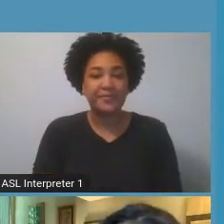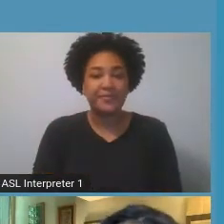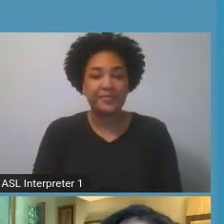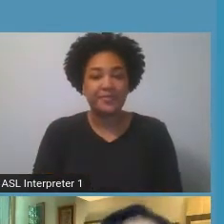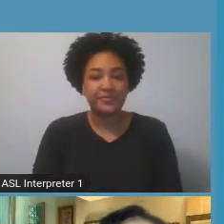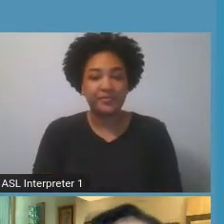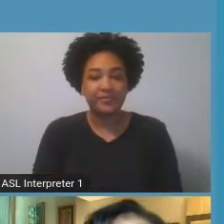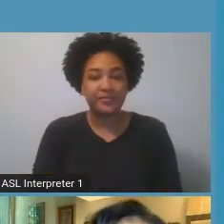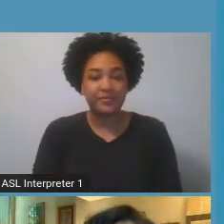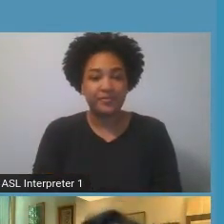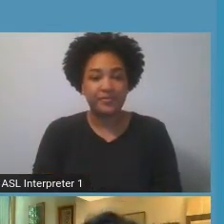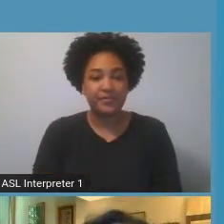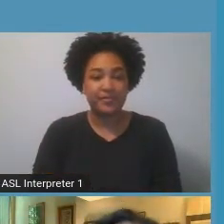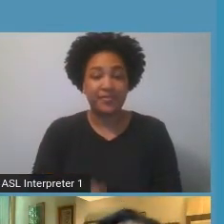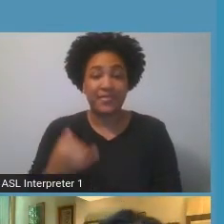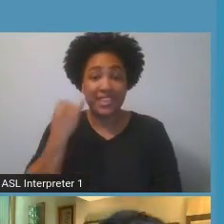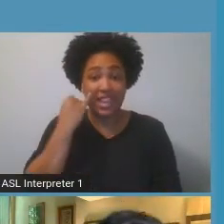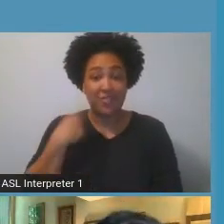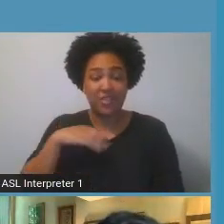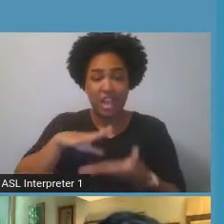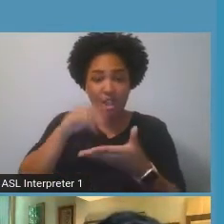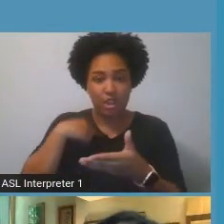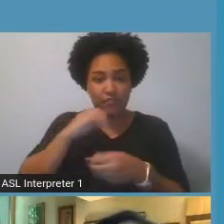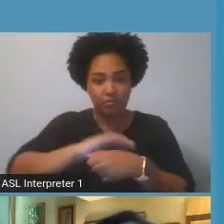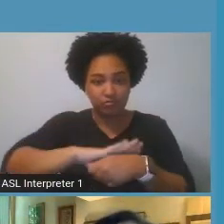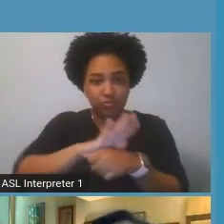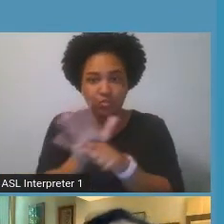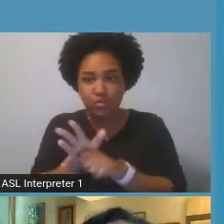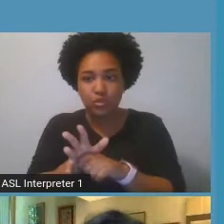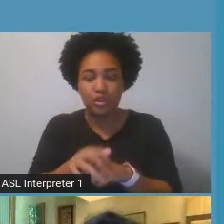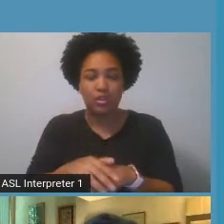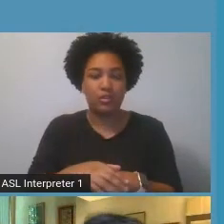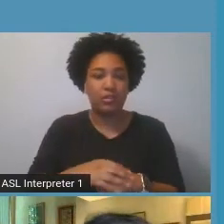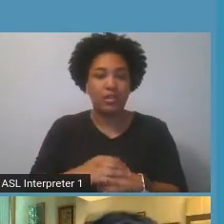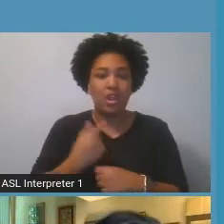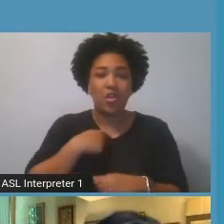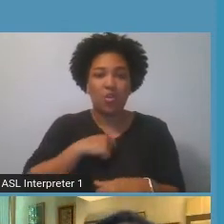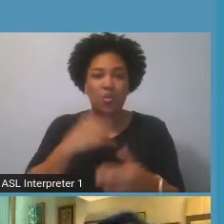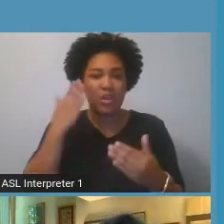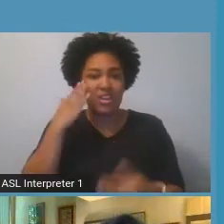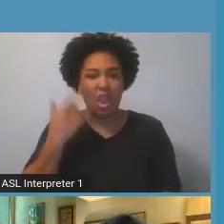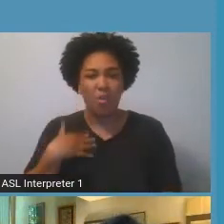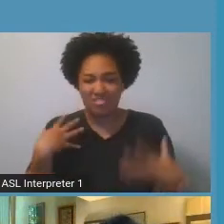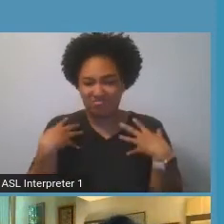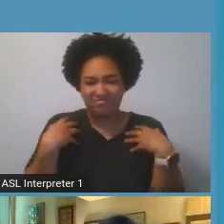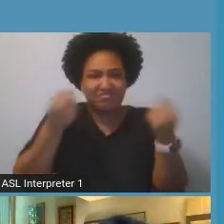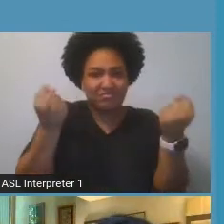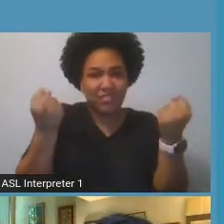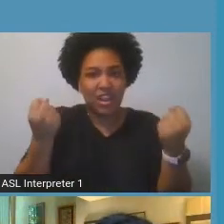if we learn anything from COVID-19 we know we are resilient resourceful empathetic and